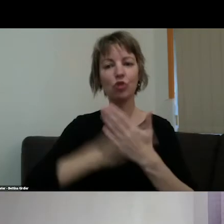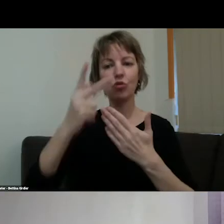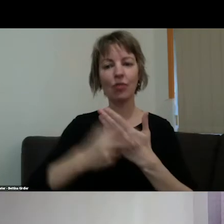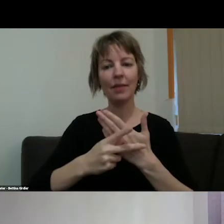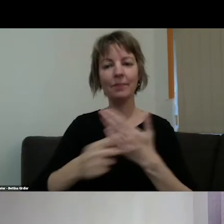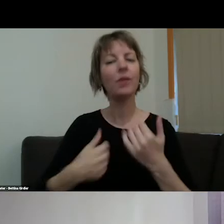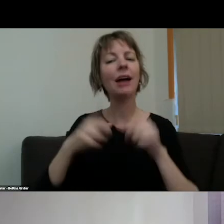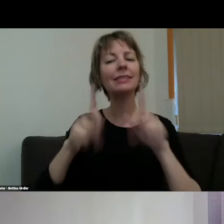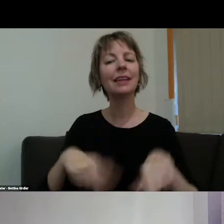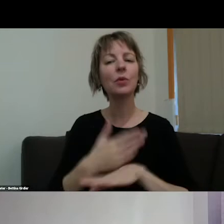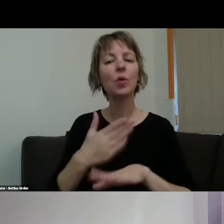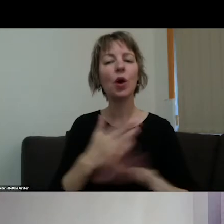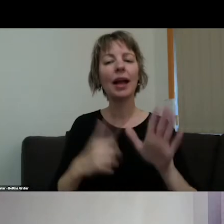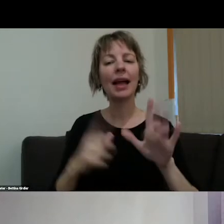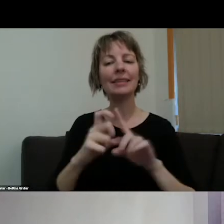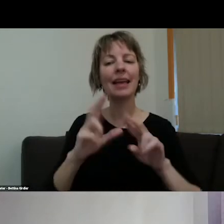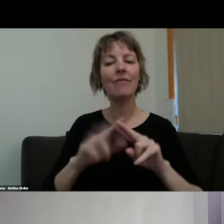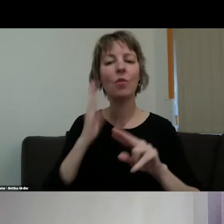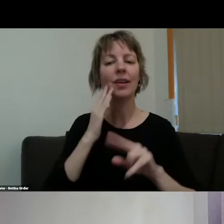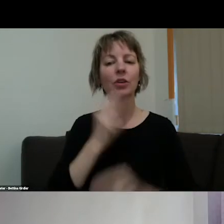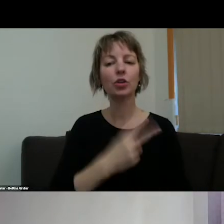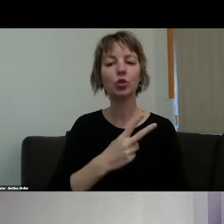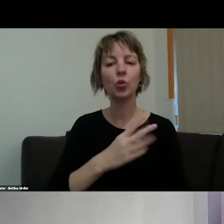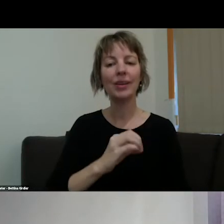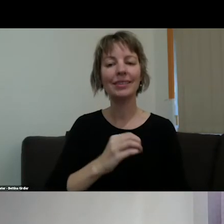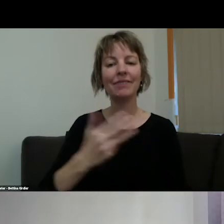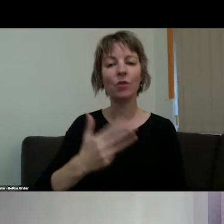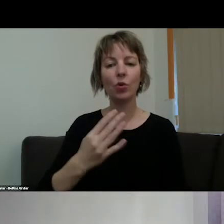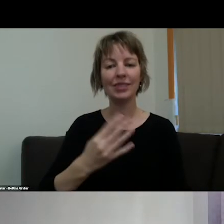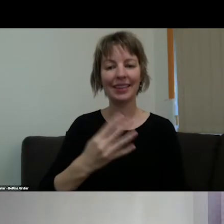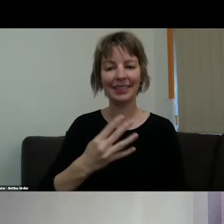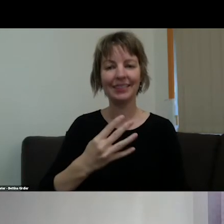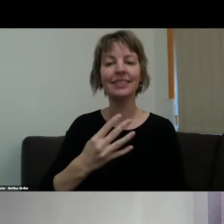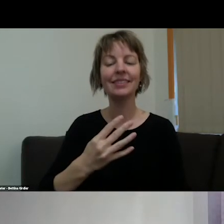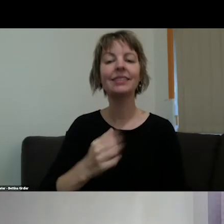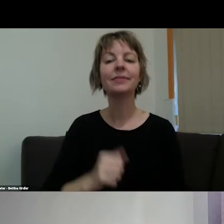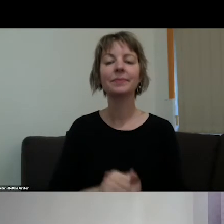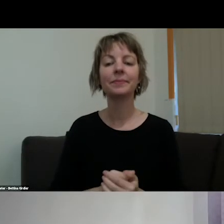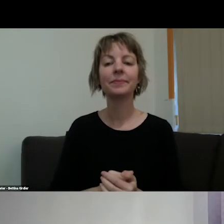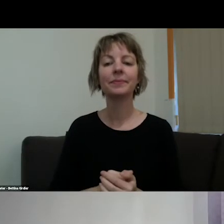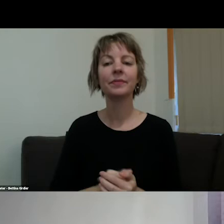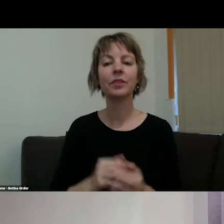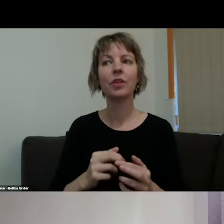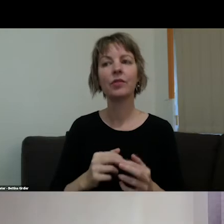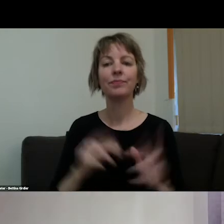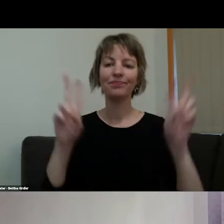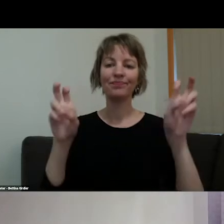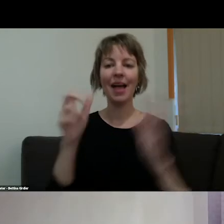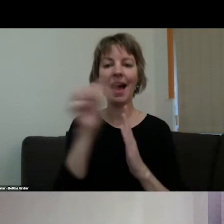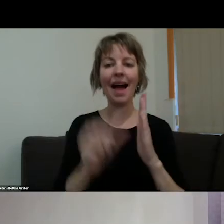in 2014 to create what we now call the arts to recovery, resilience and teamwork program.